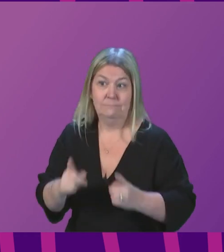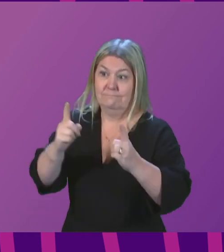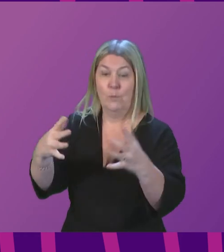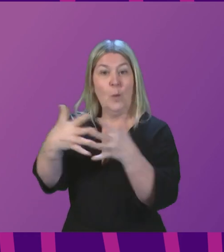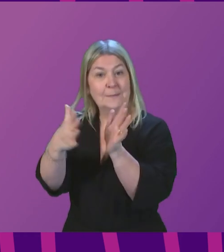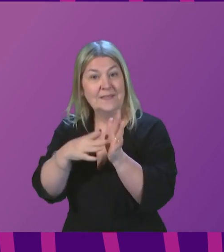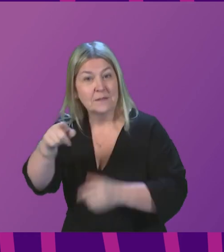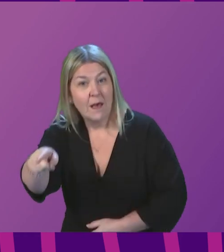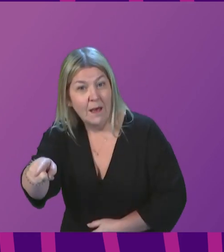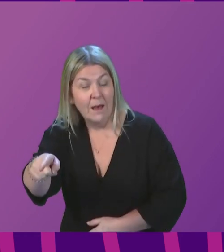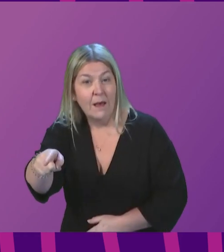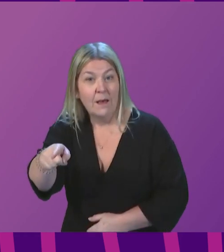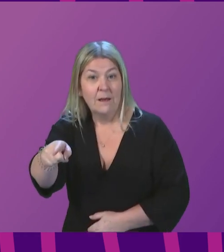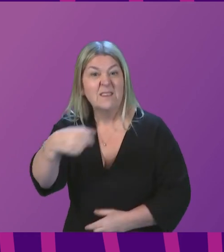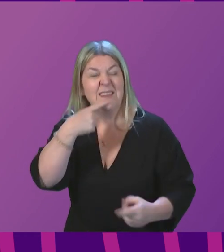over Christmas were too much.